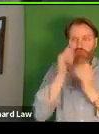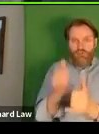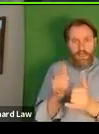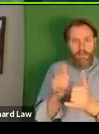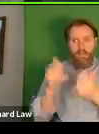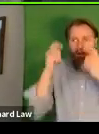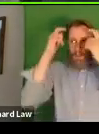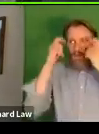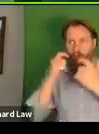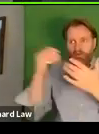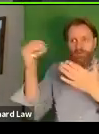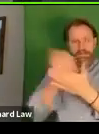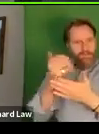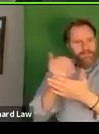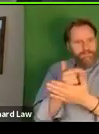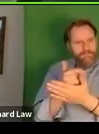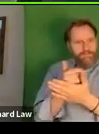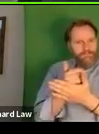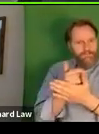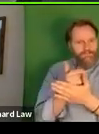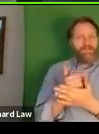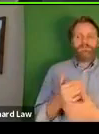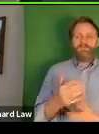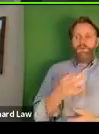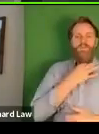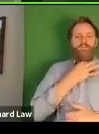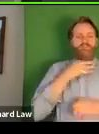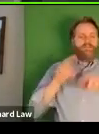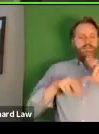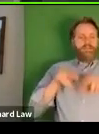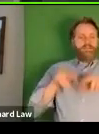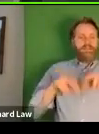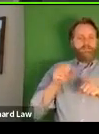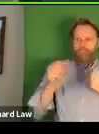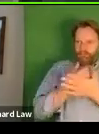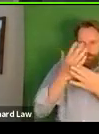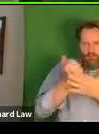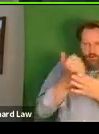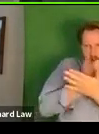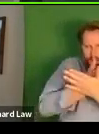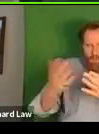assessment as I said earlier which has been agreed at a departmental level